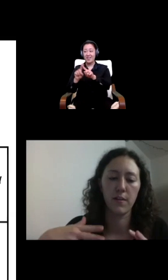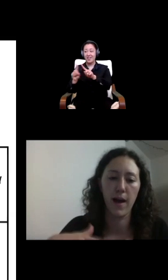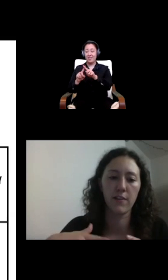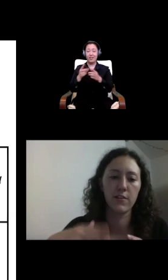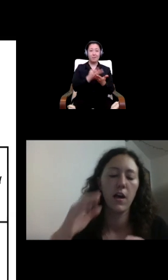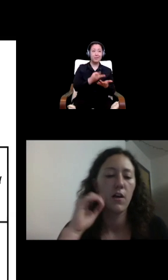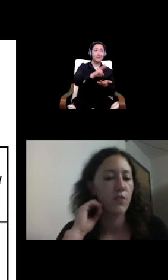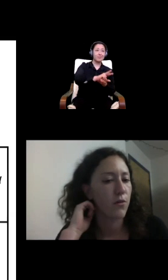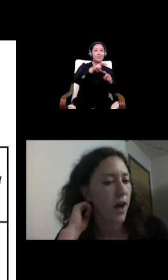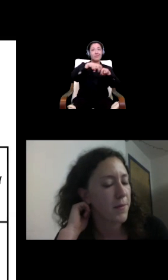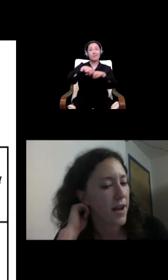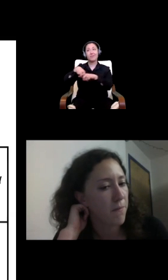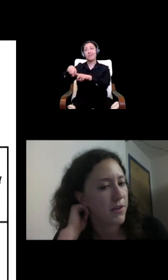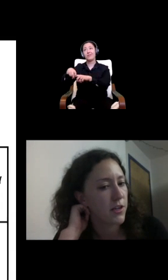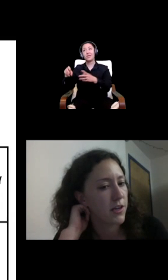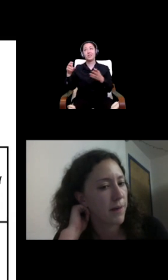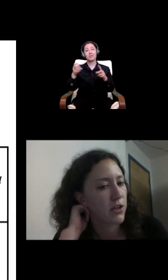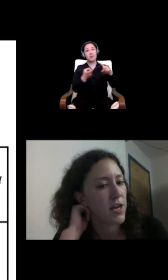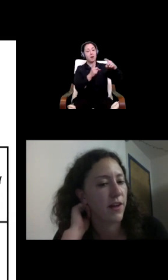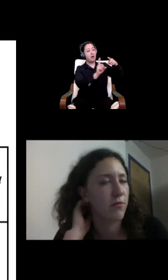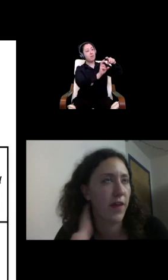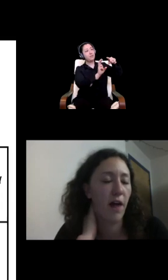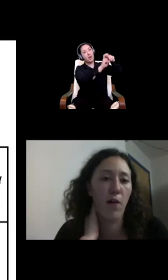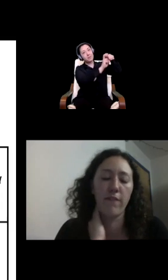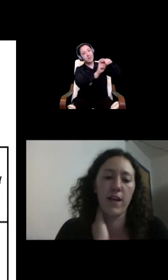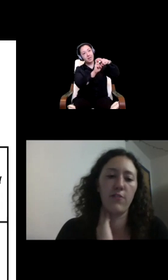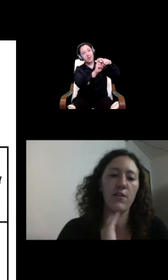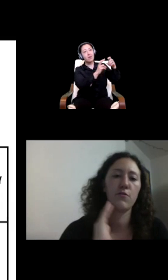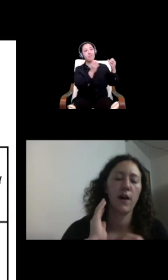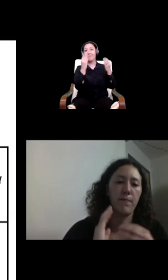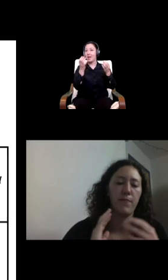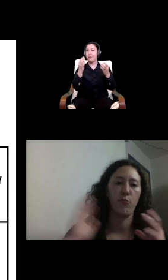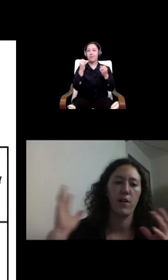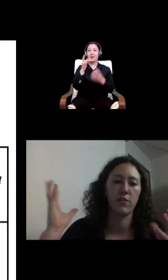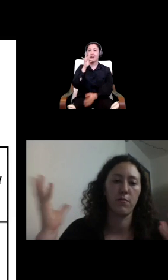best. With the upside down position especially, that is one that a lot of kids do. It is thought